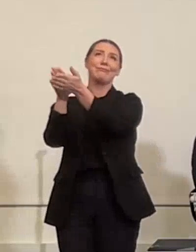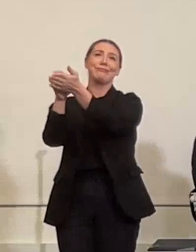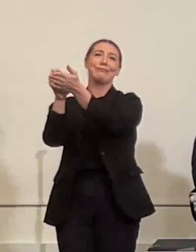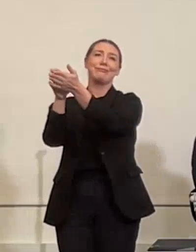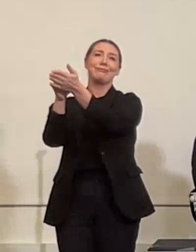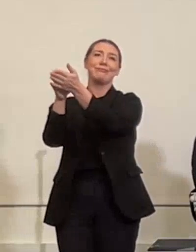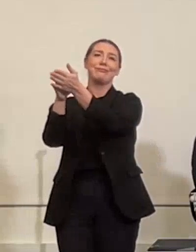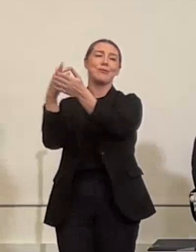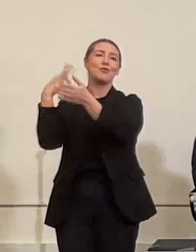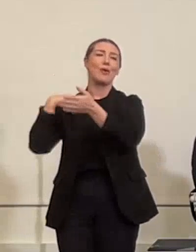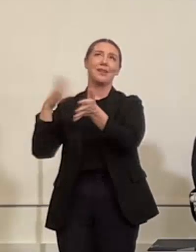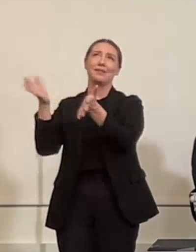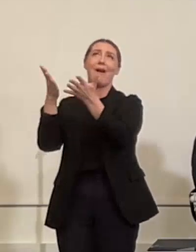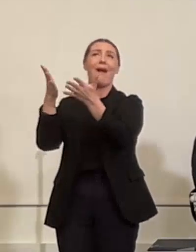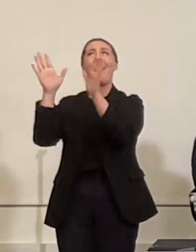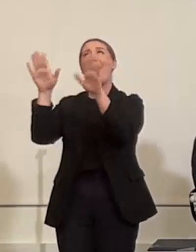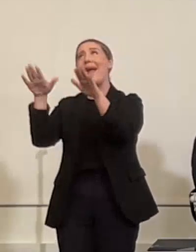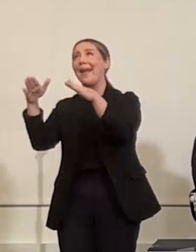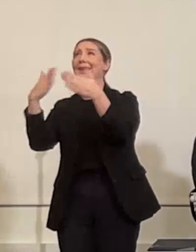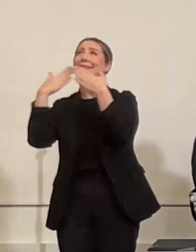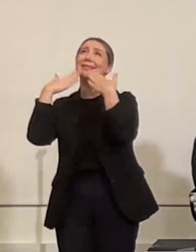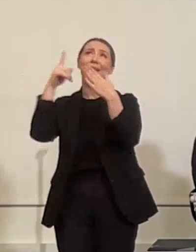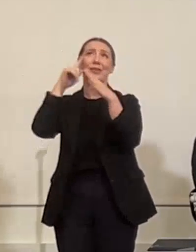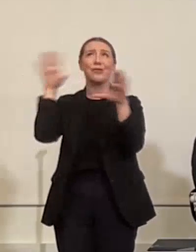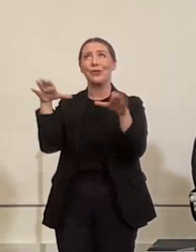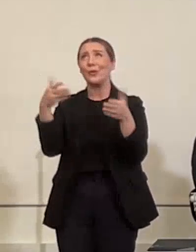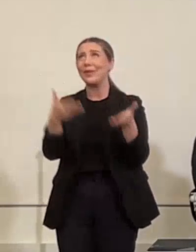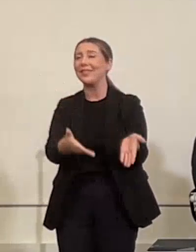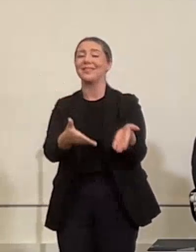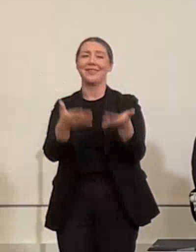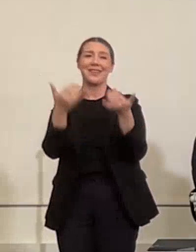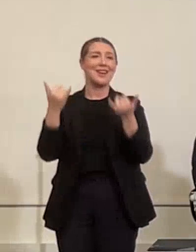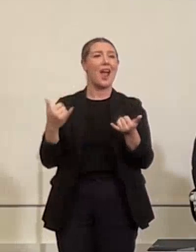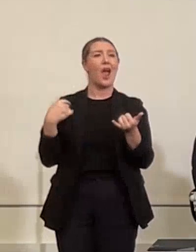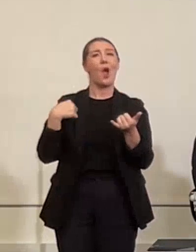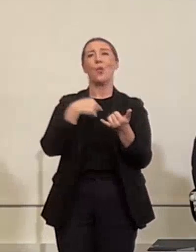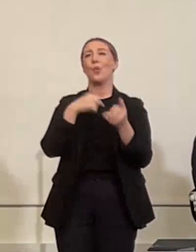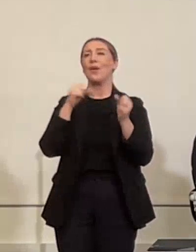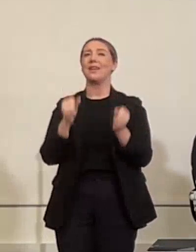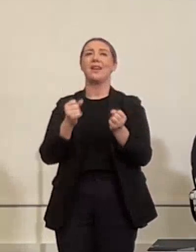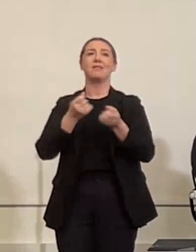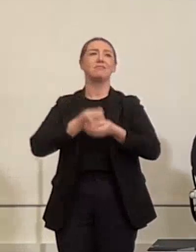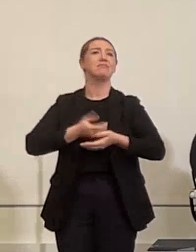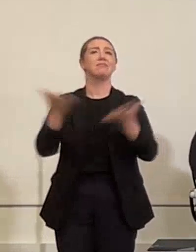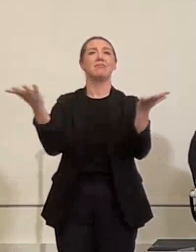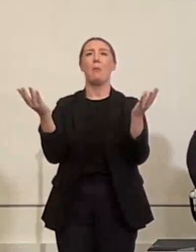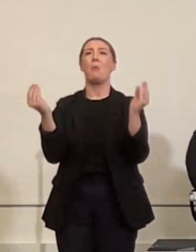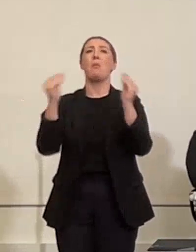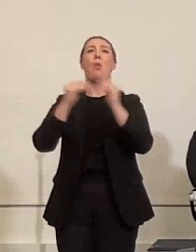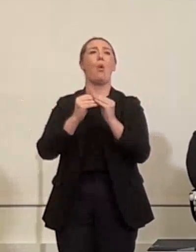Hey, thank you for doing this. Because now we can get hundreds more people in the workforce, We